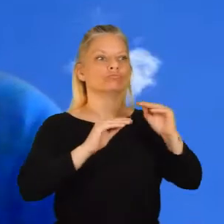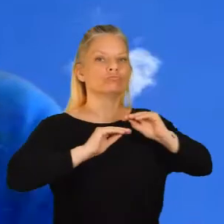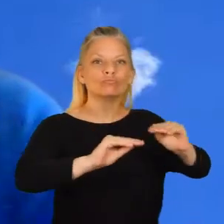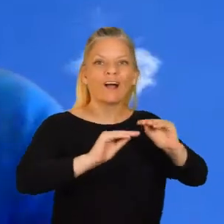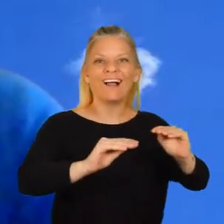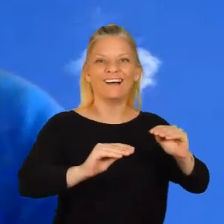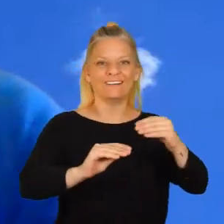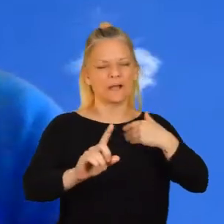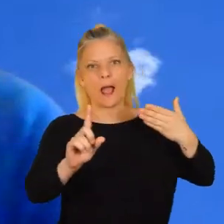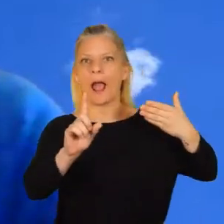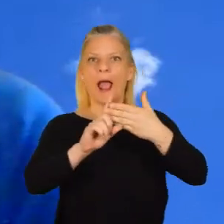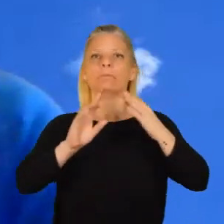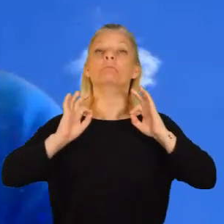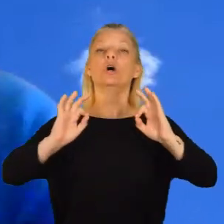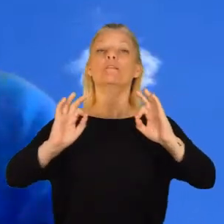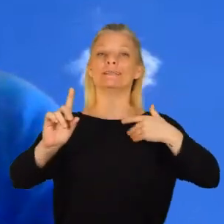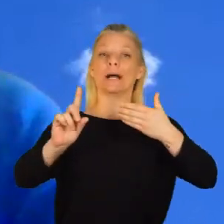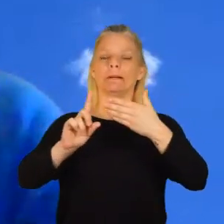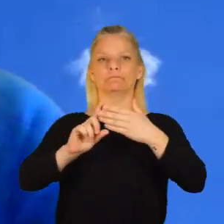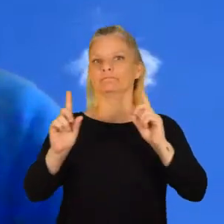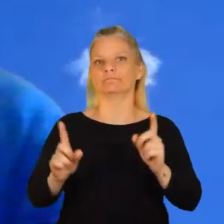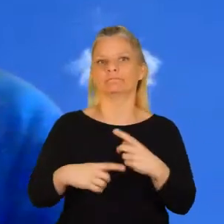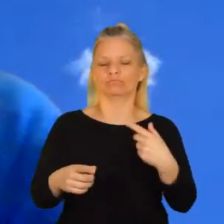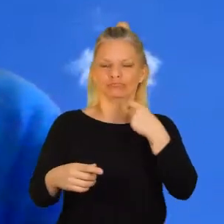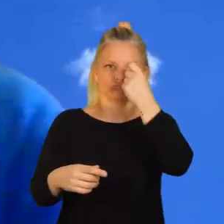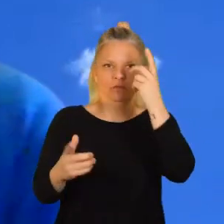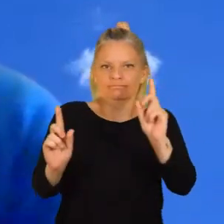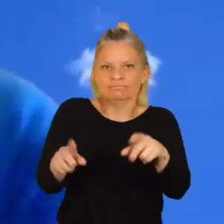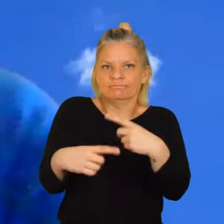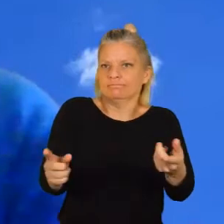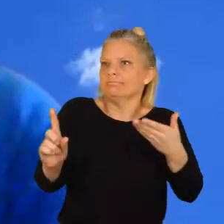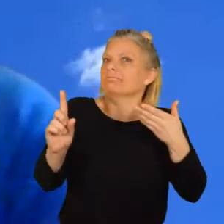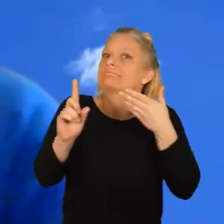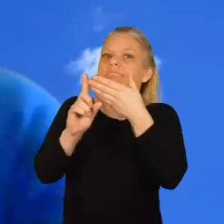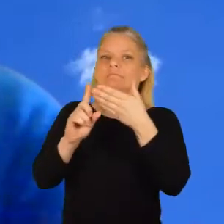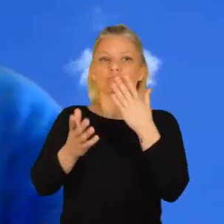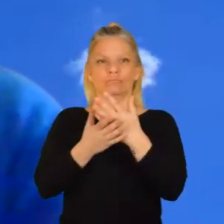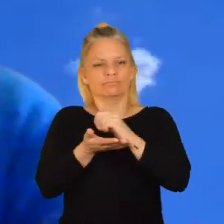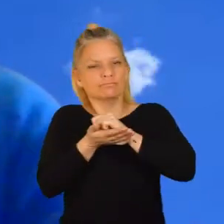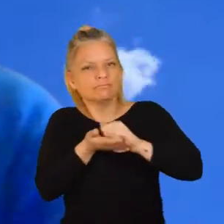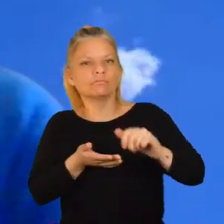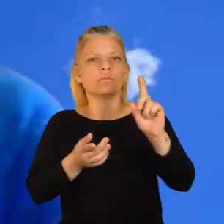facilitator whether it was with a group waiting or whatever I was aiming to be this perfect and I